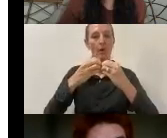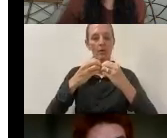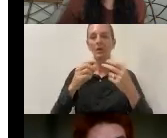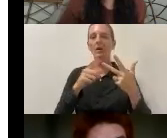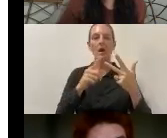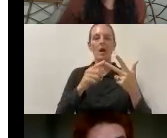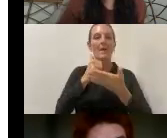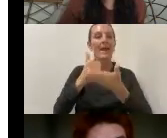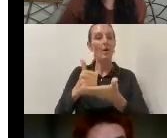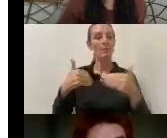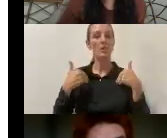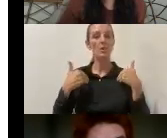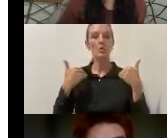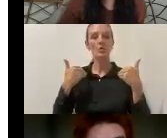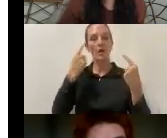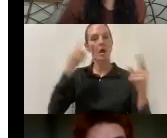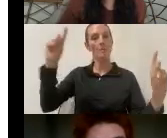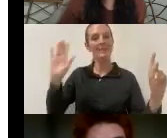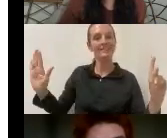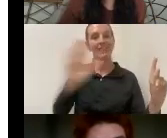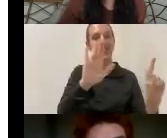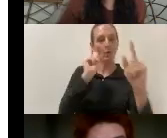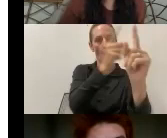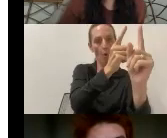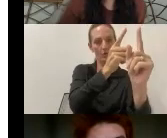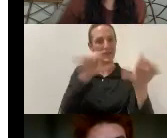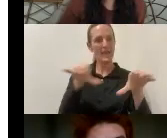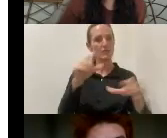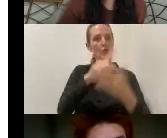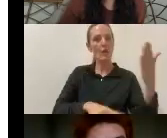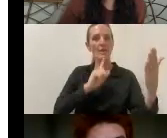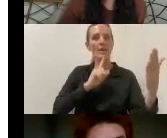what they want to reach and doing what they want to do. And also I really want to work with the Elders.